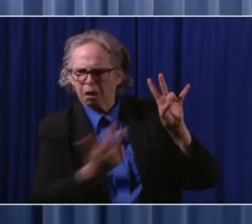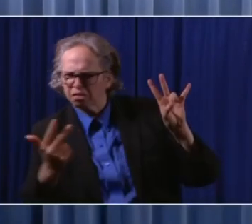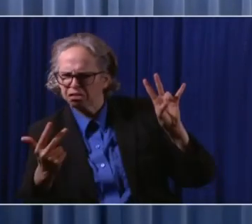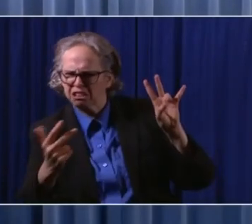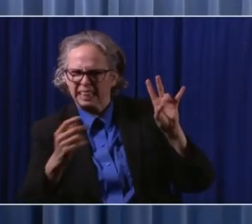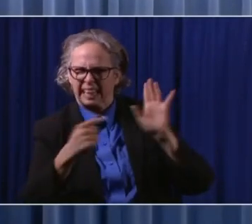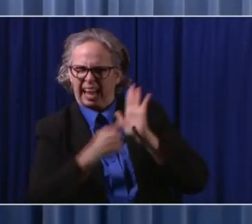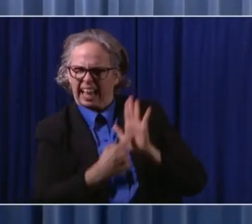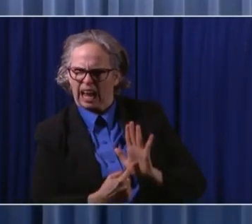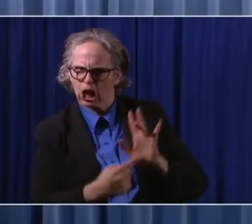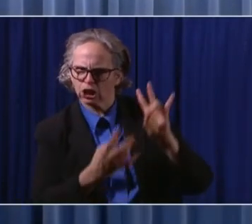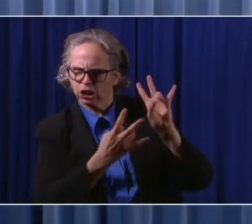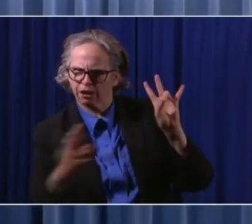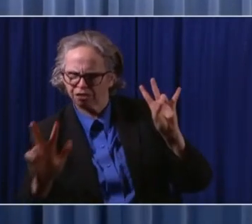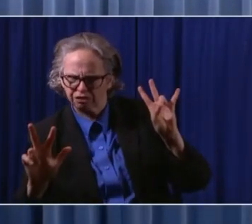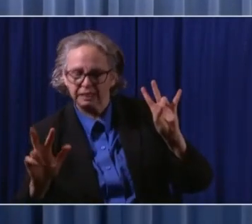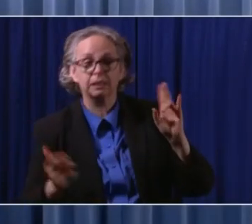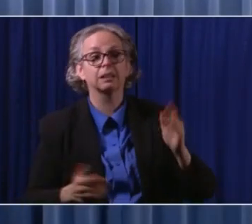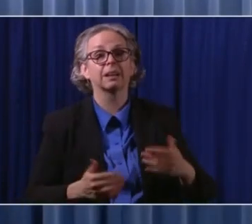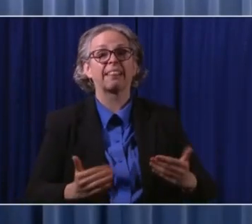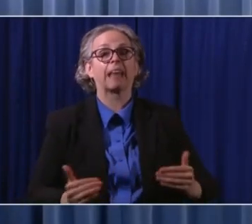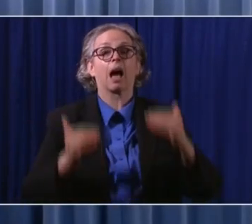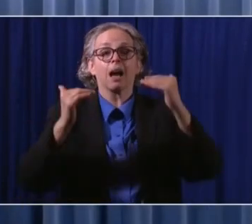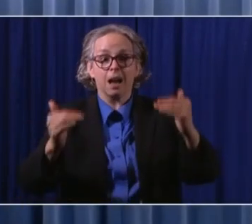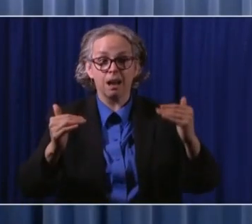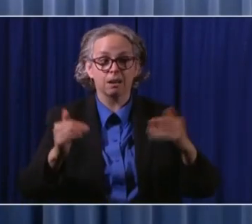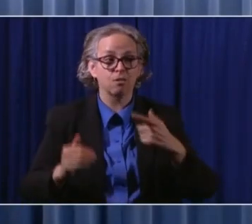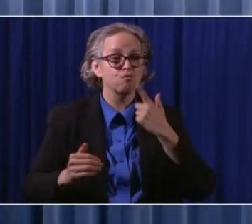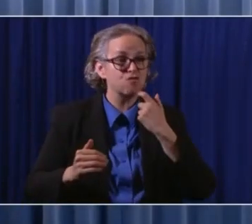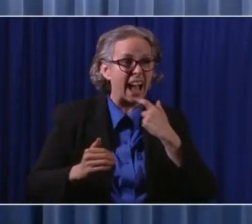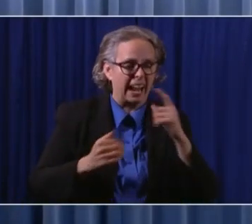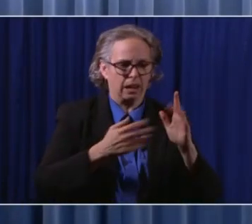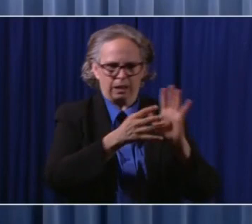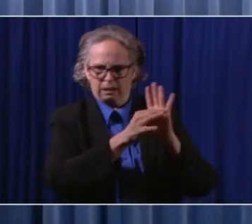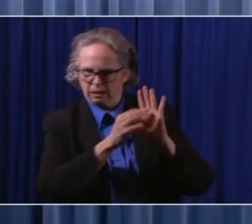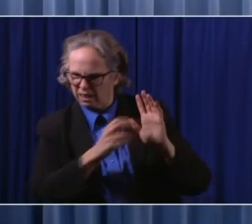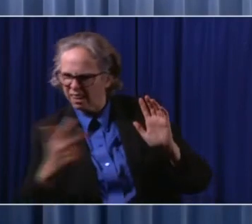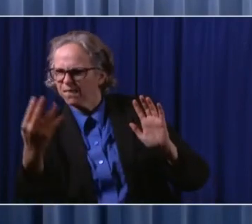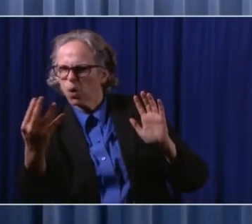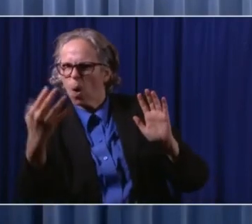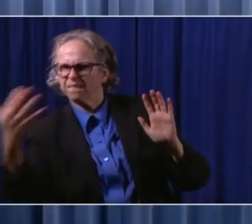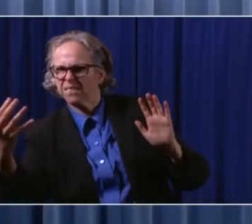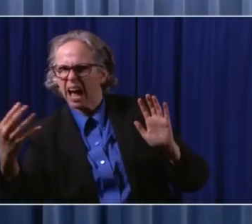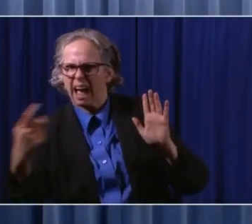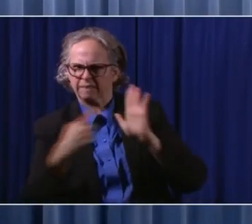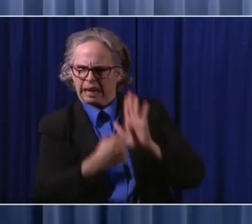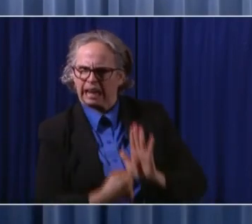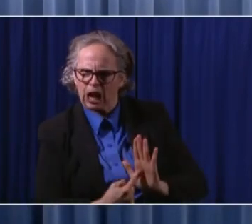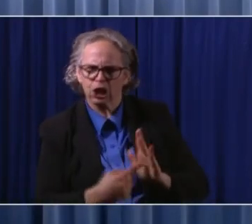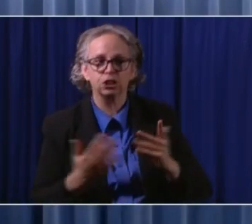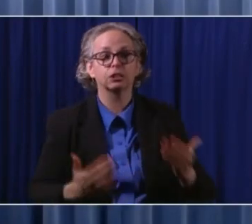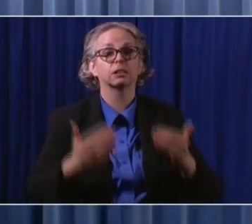ADVISORY ONE, YELLOW. LEVEL TWO, ORANGE, IS TREATED WHEN 2 TO 3 PUBLIC HEALTH